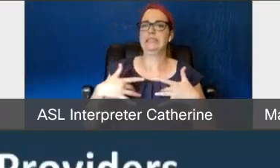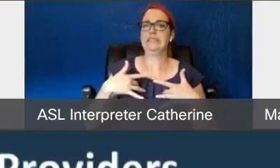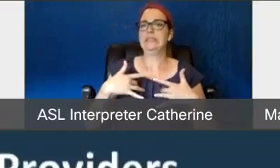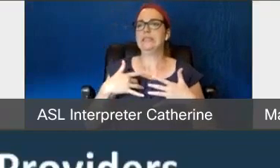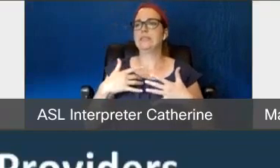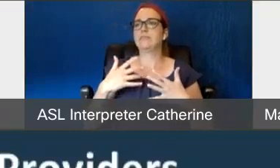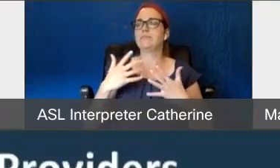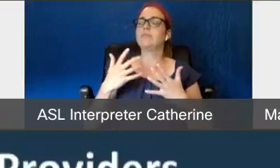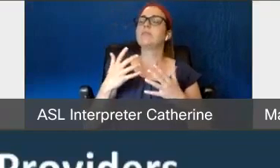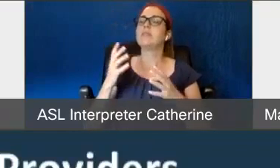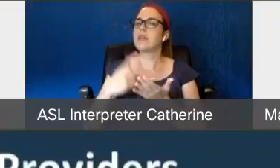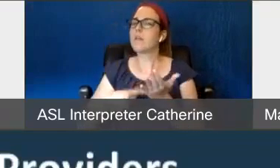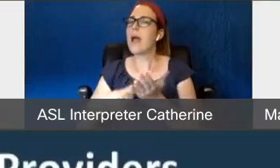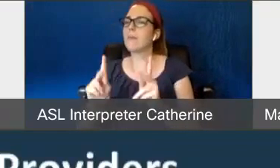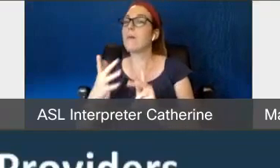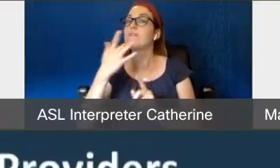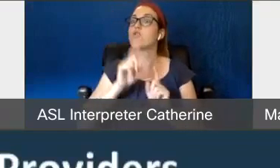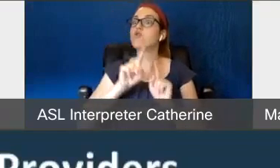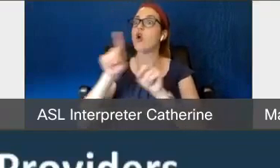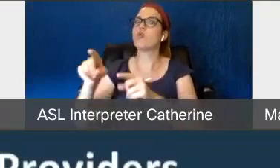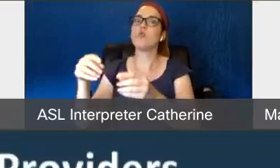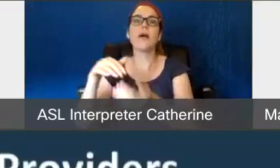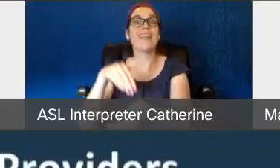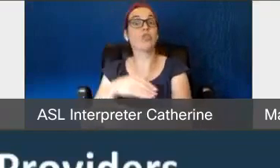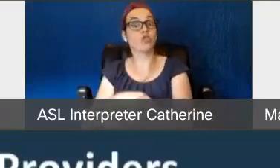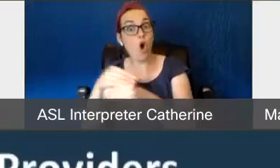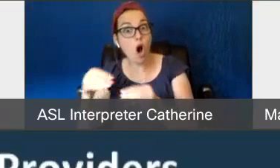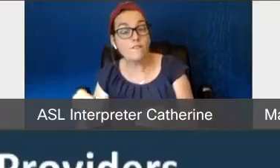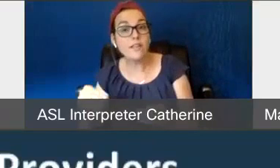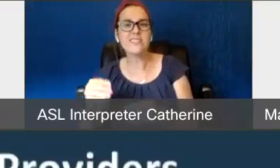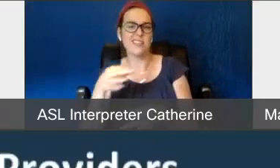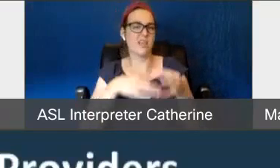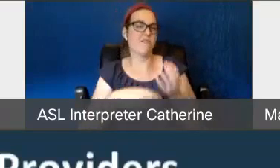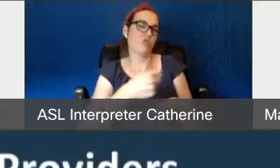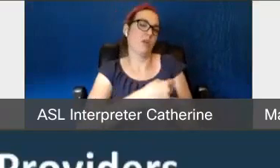as opposed to a treatment center sometimes may go well for some of your clients and then I'll now direct